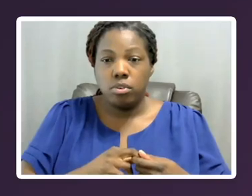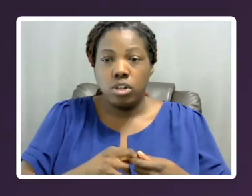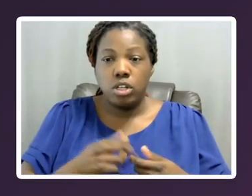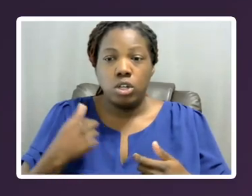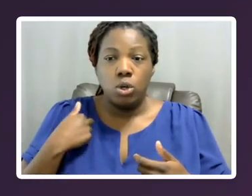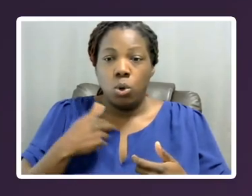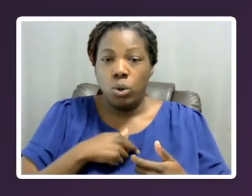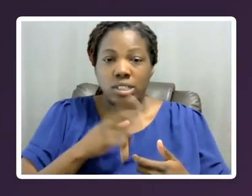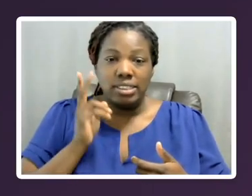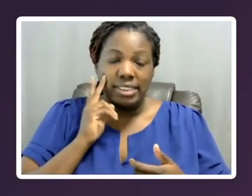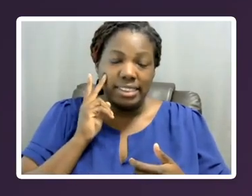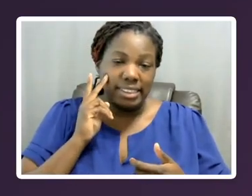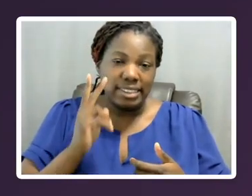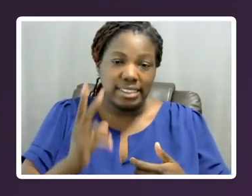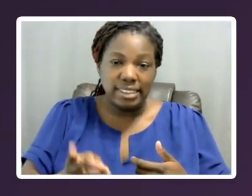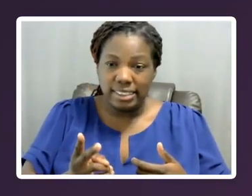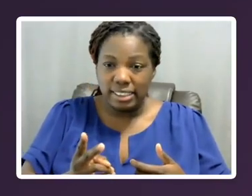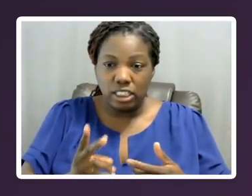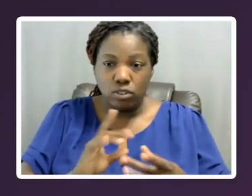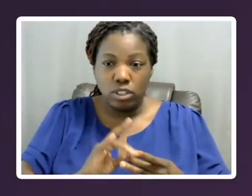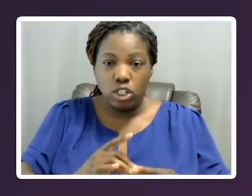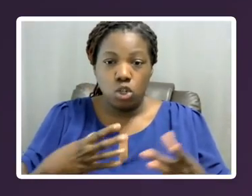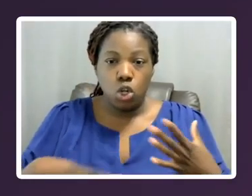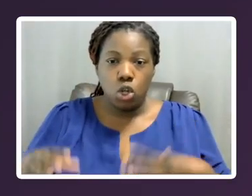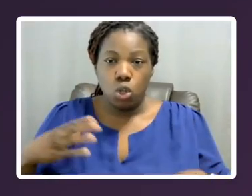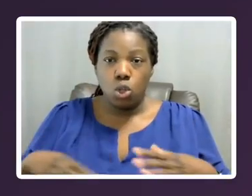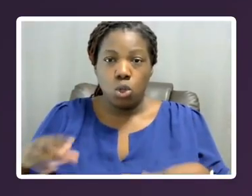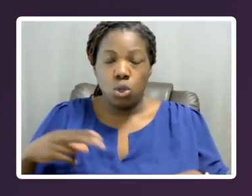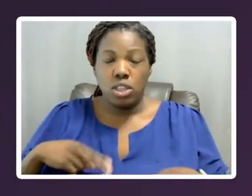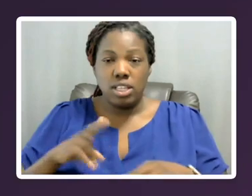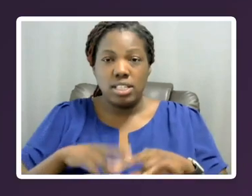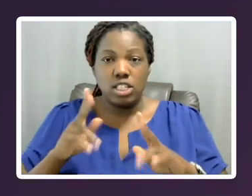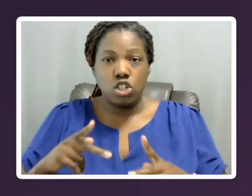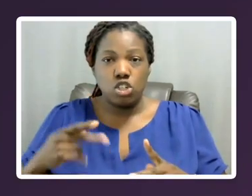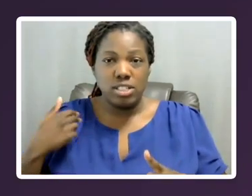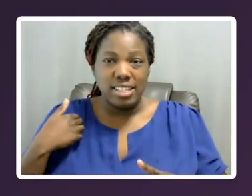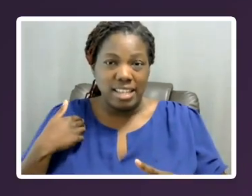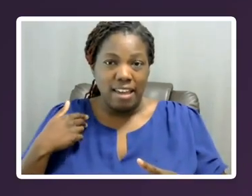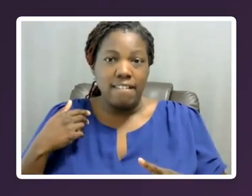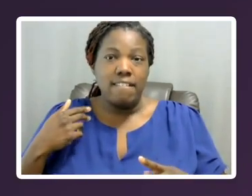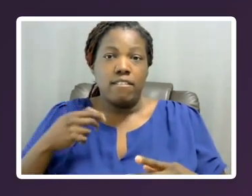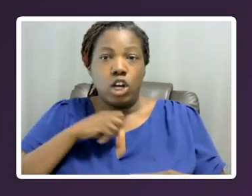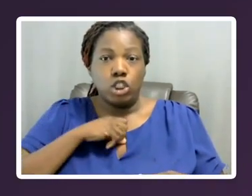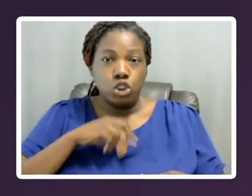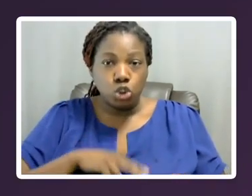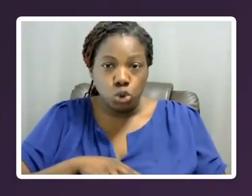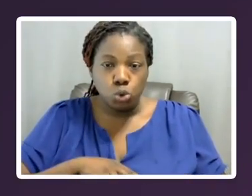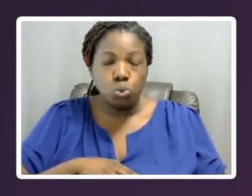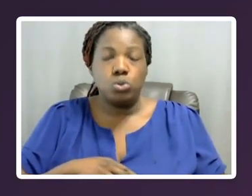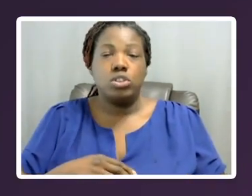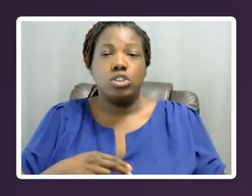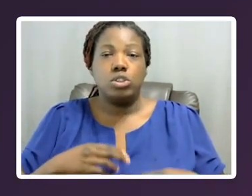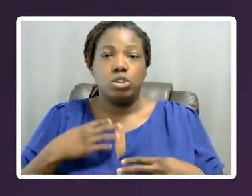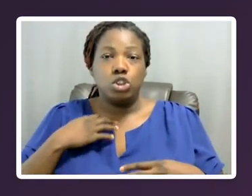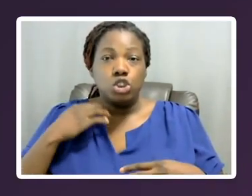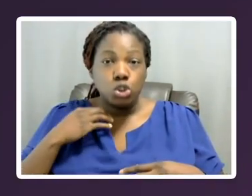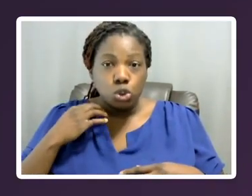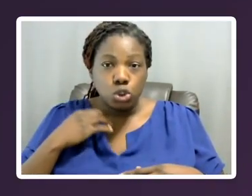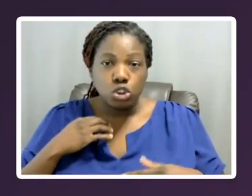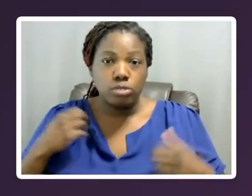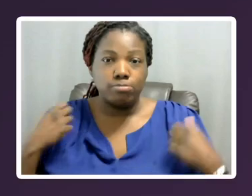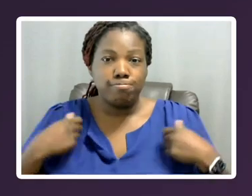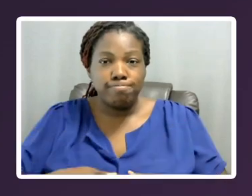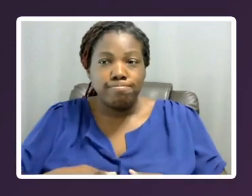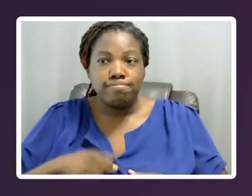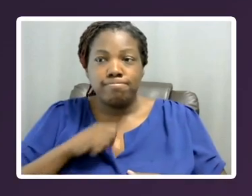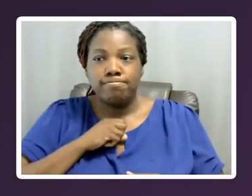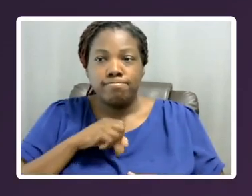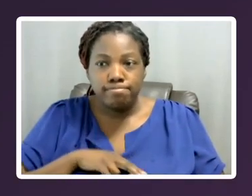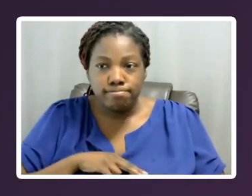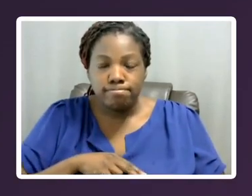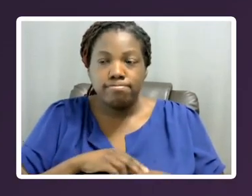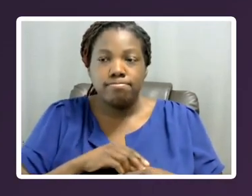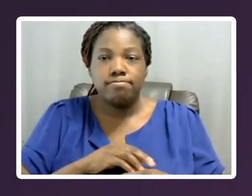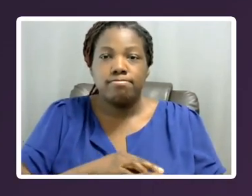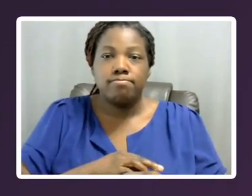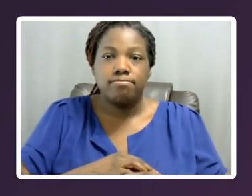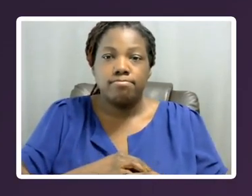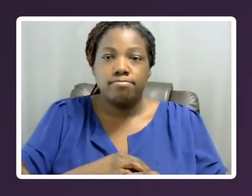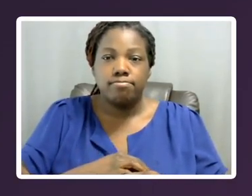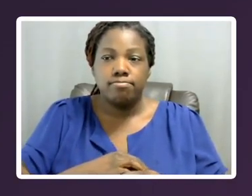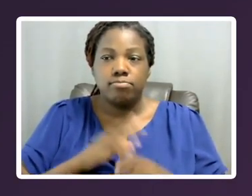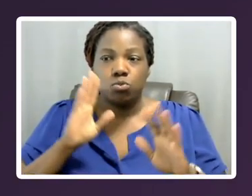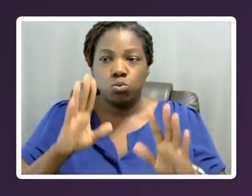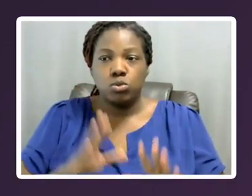in terms of clothing, the sitters are in suits, college shirts, jackets, ties. Wonderful. Oh,